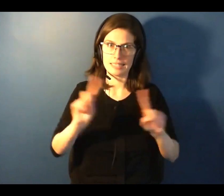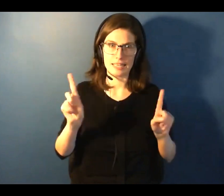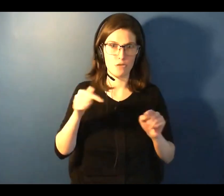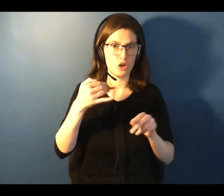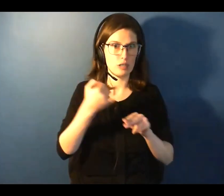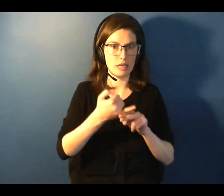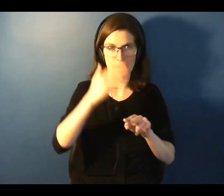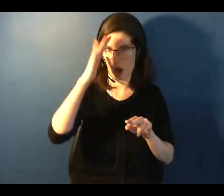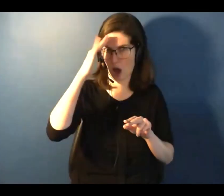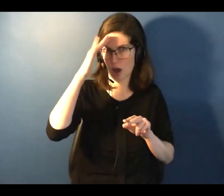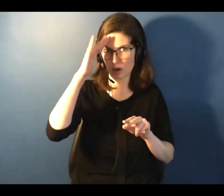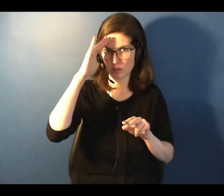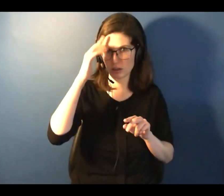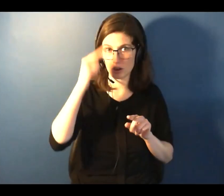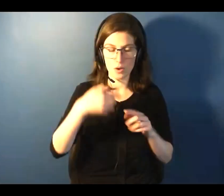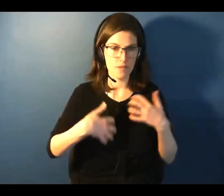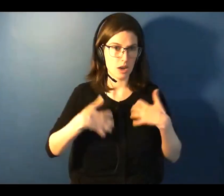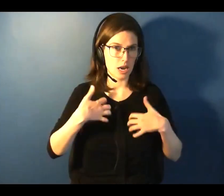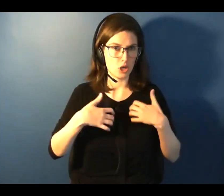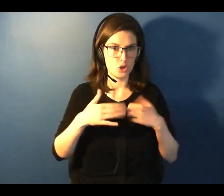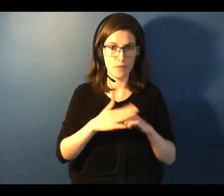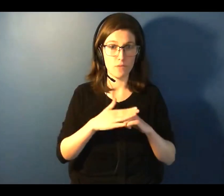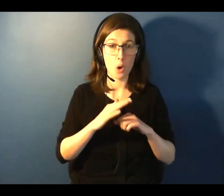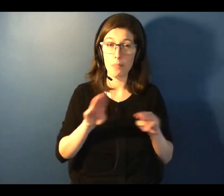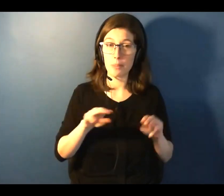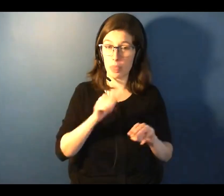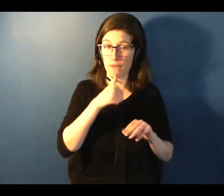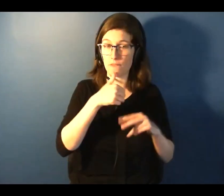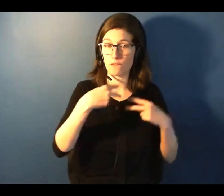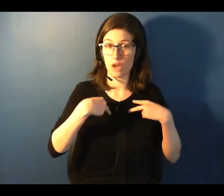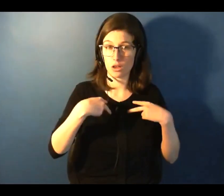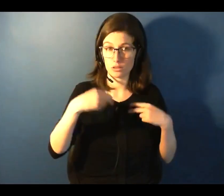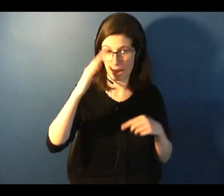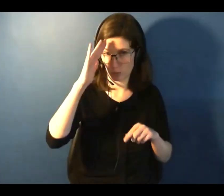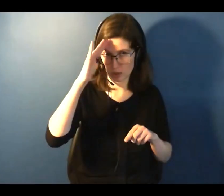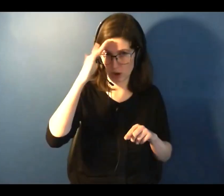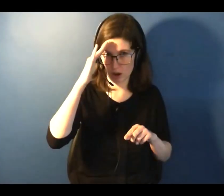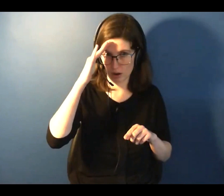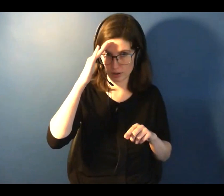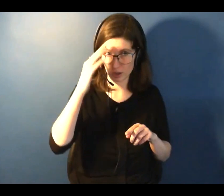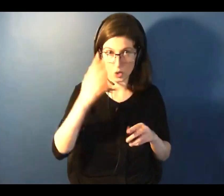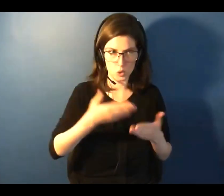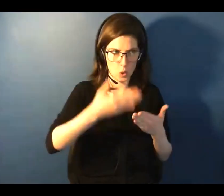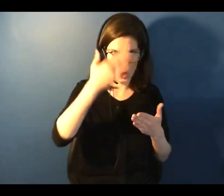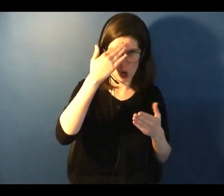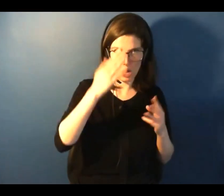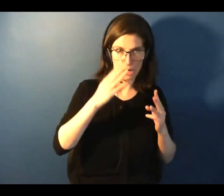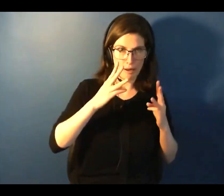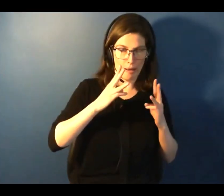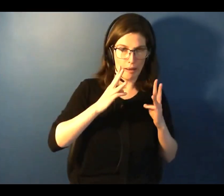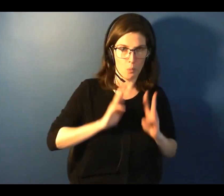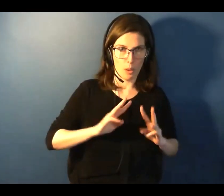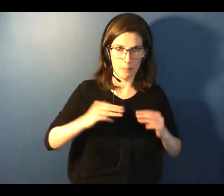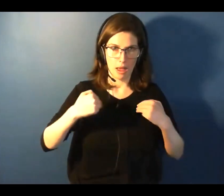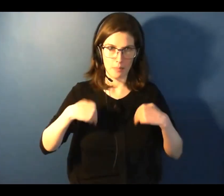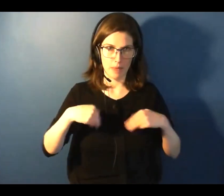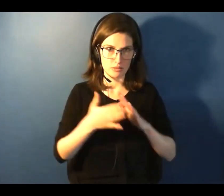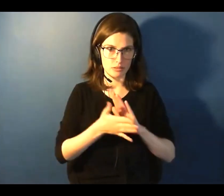users all of us in the company. And so, I think, women's, what we call women's, signs was